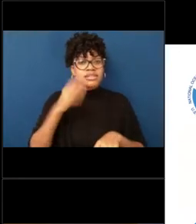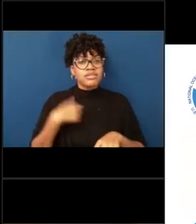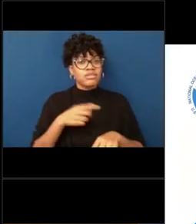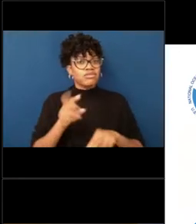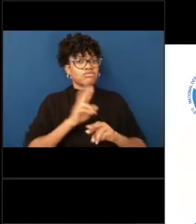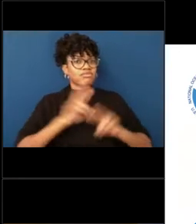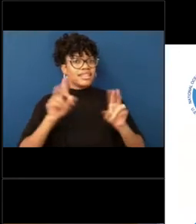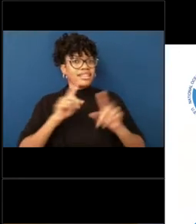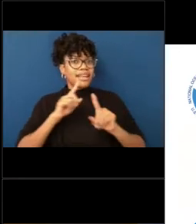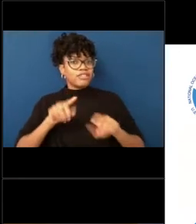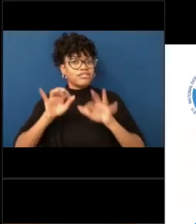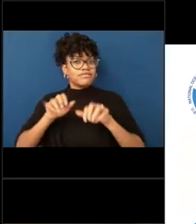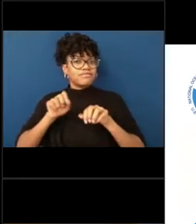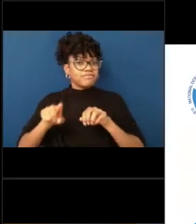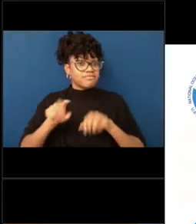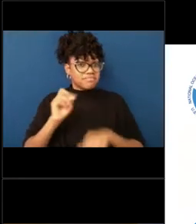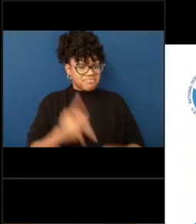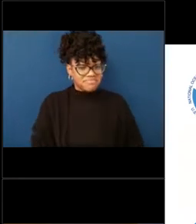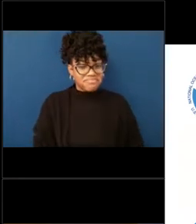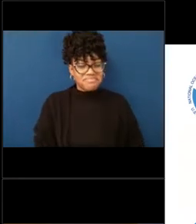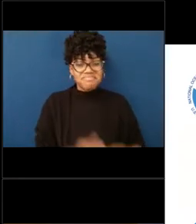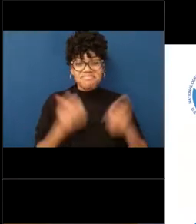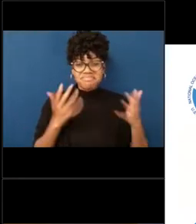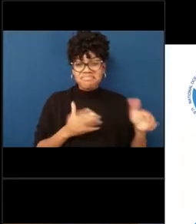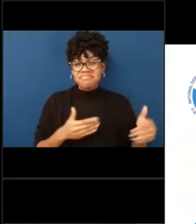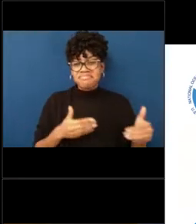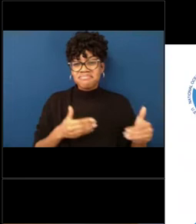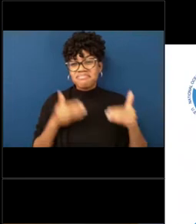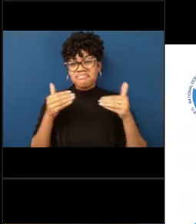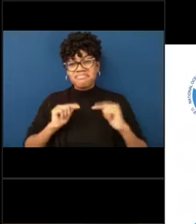All right, I'm set, so I'll turn it over to Malia. Take it away.